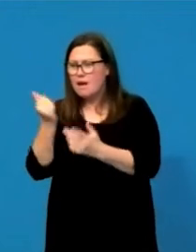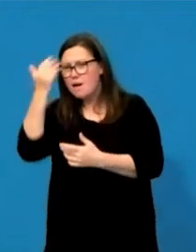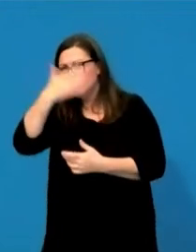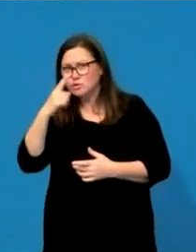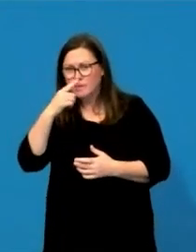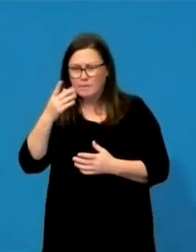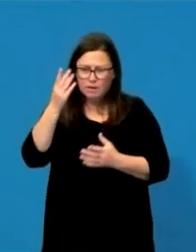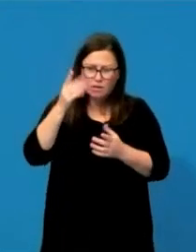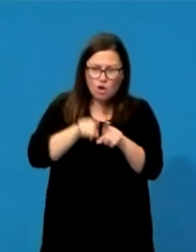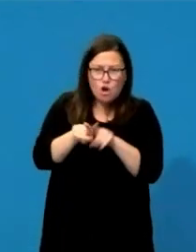Yes. I do.